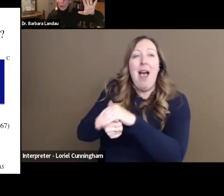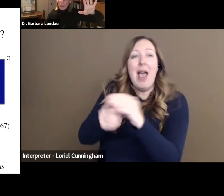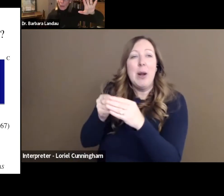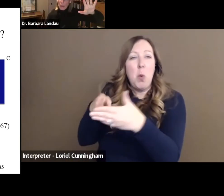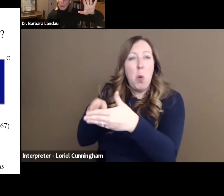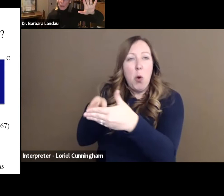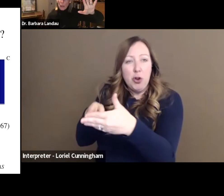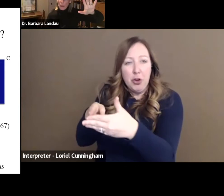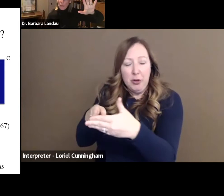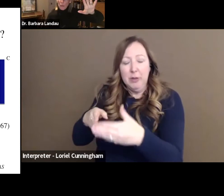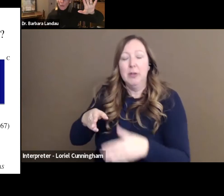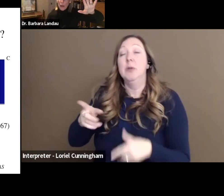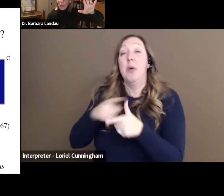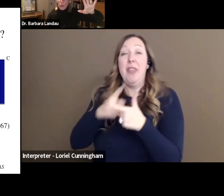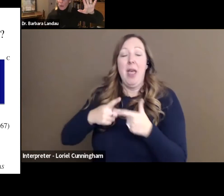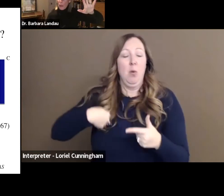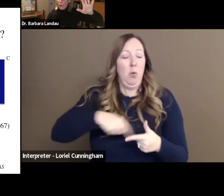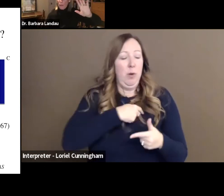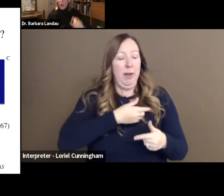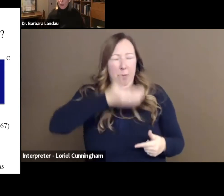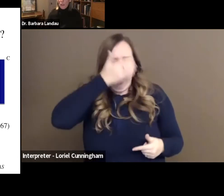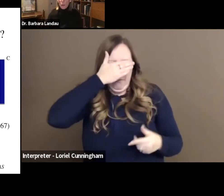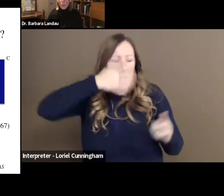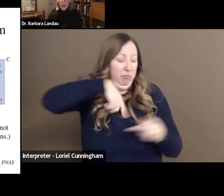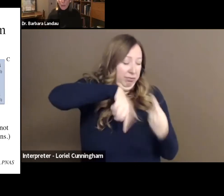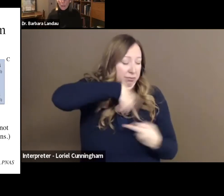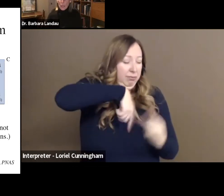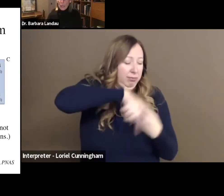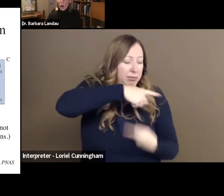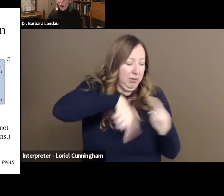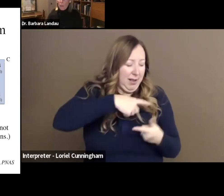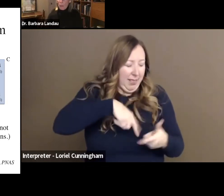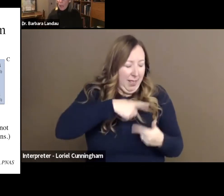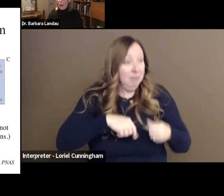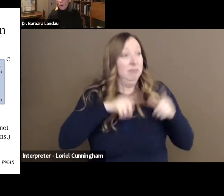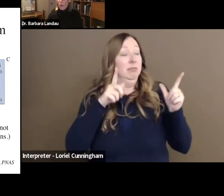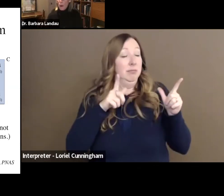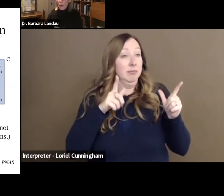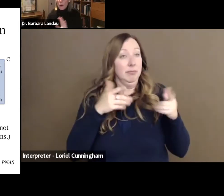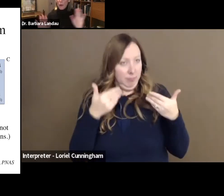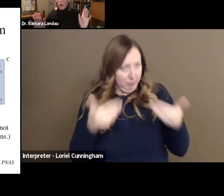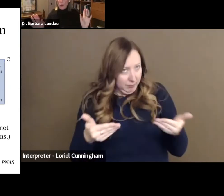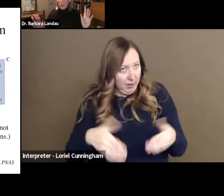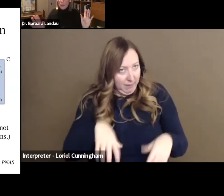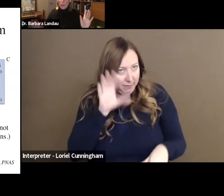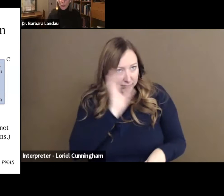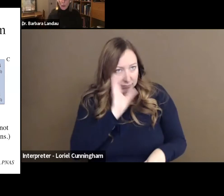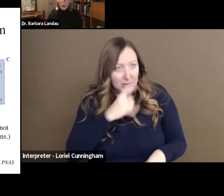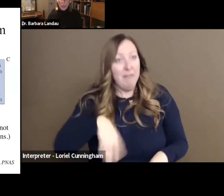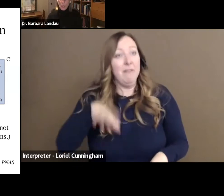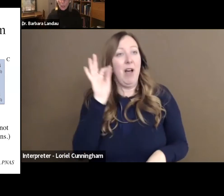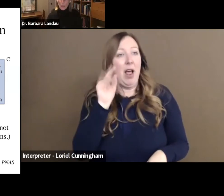then allowing them to go and um find the toy and this is what happens in the